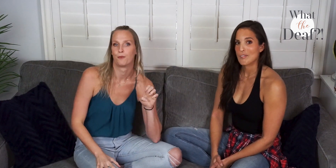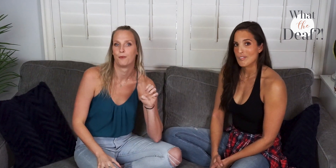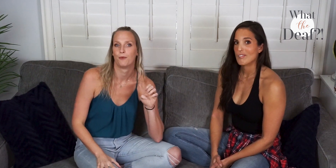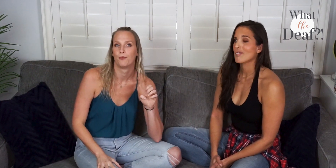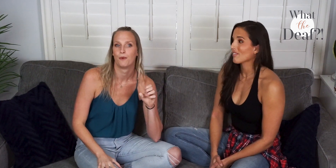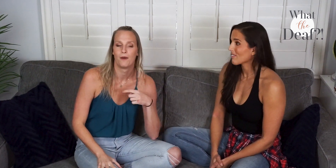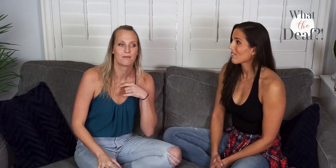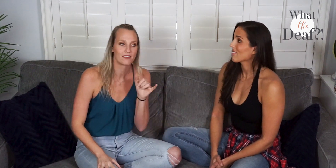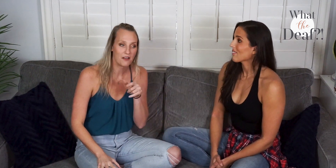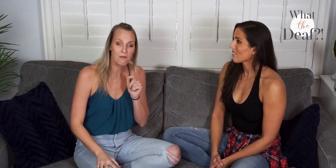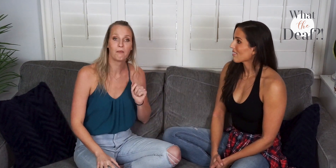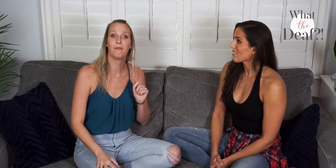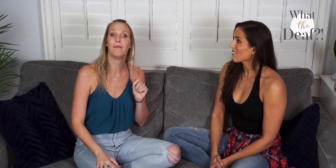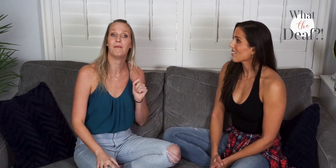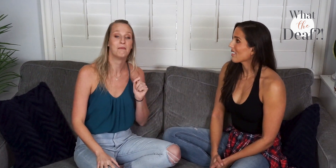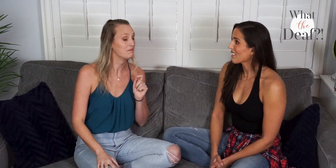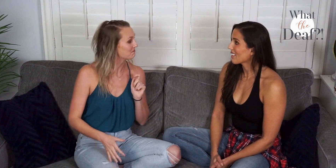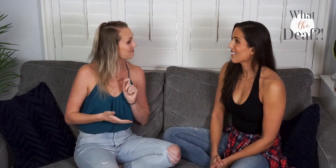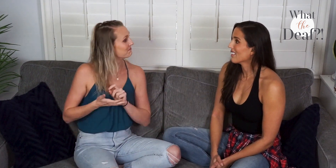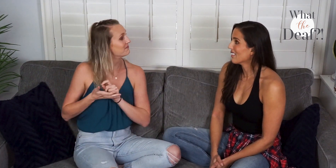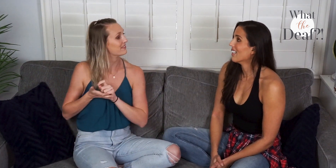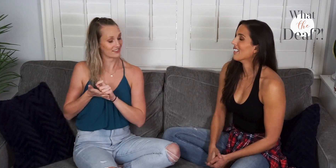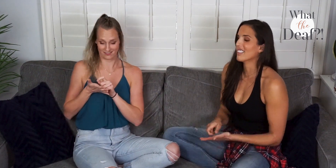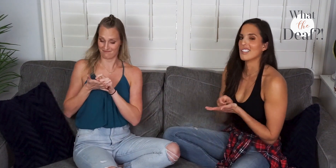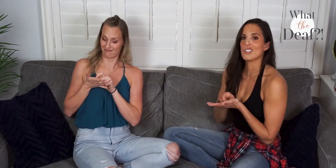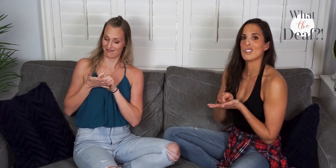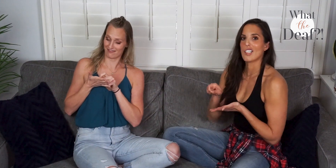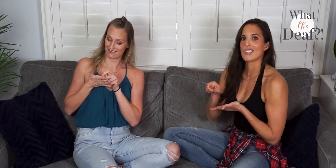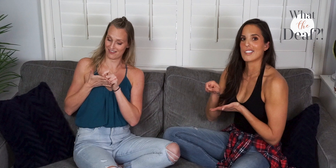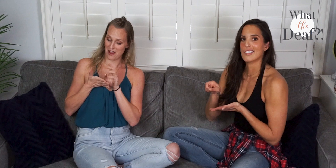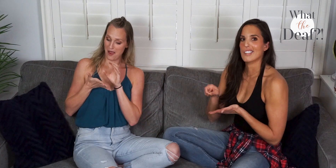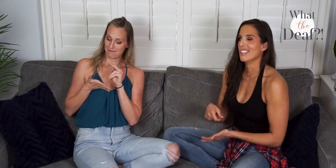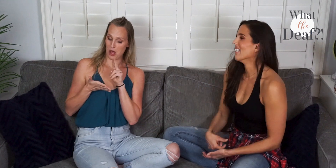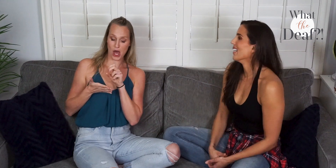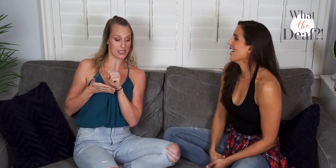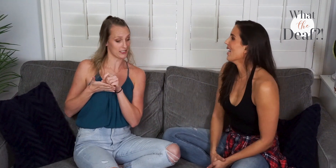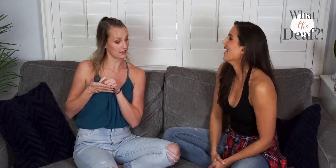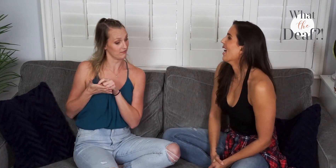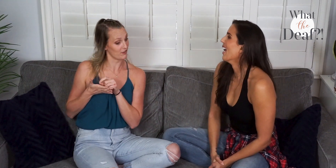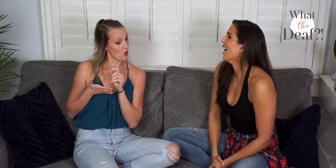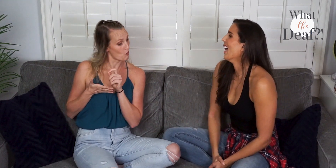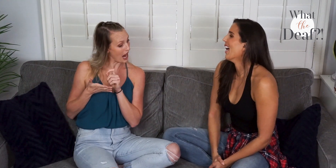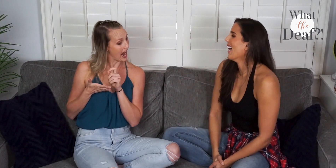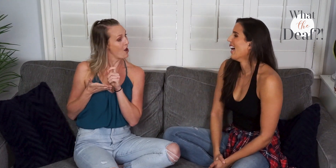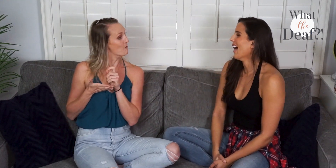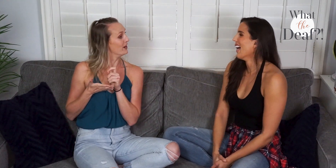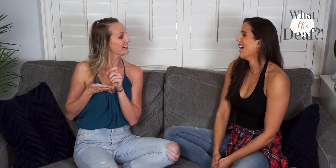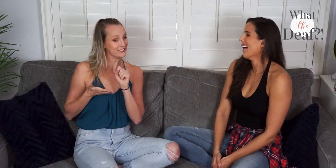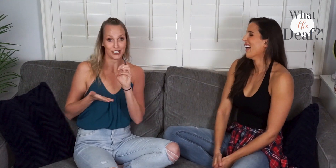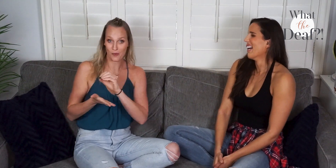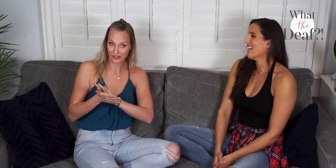And I'm like, okay, all right, I see you, check bonus. Wow, that's really nice.